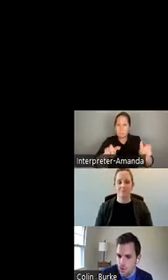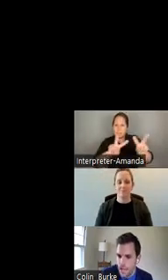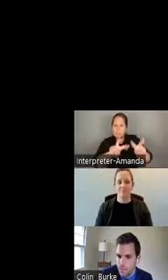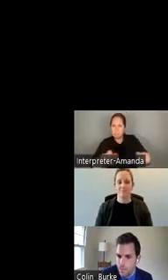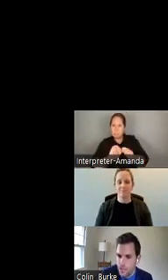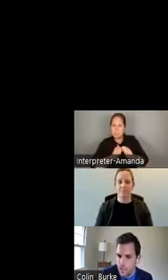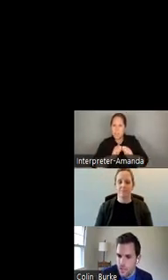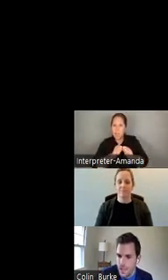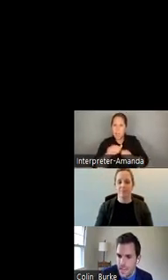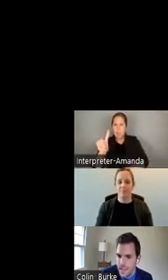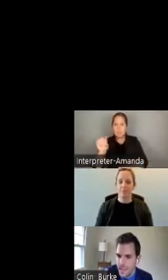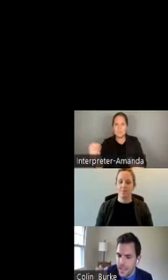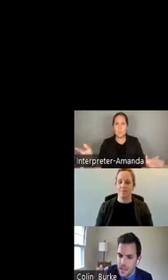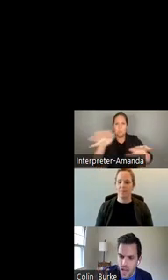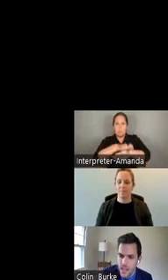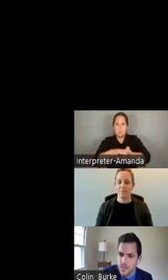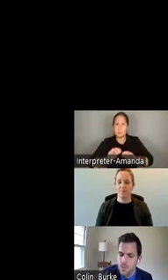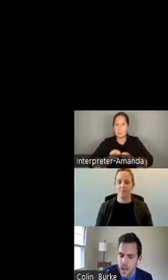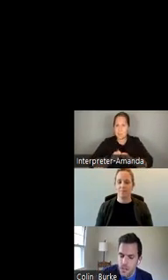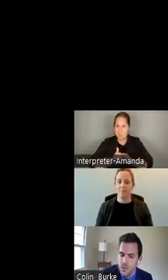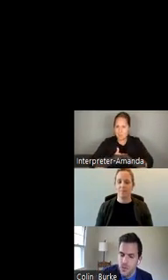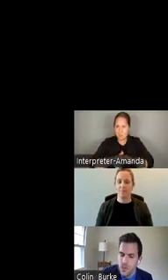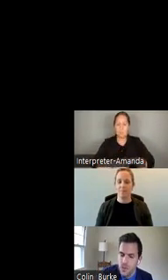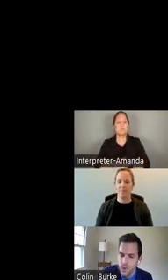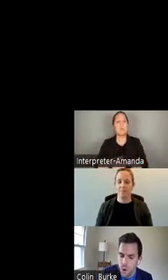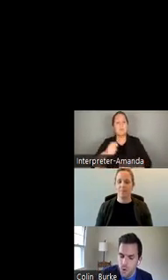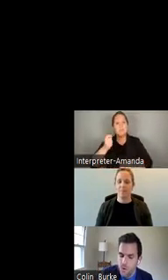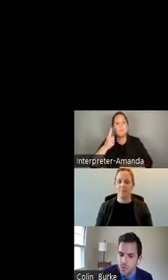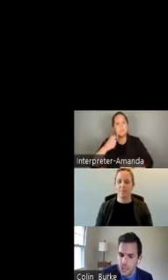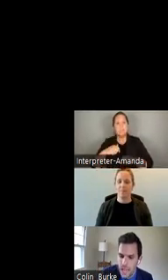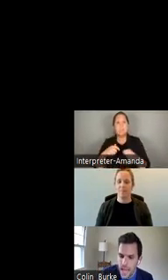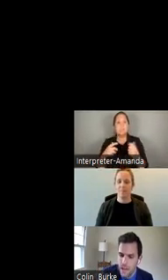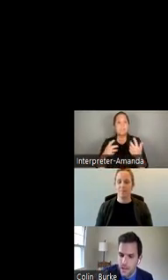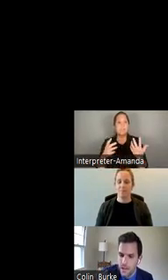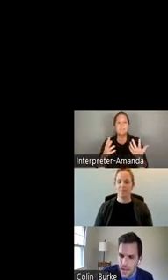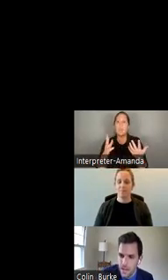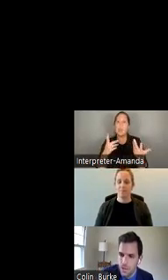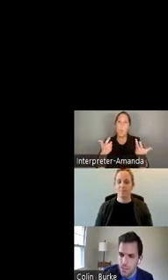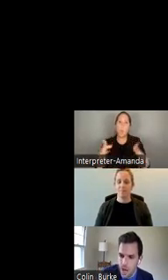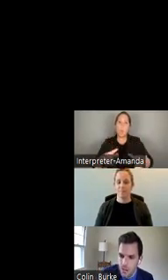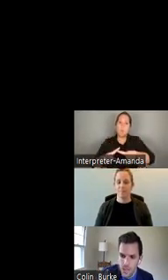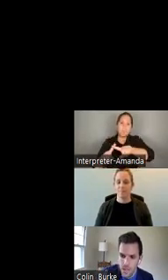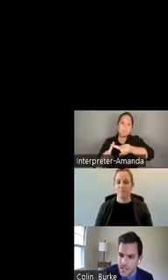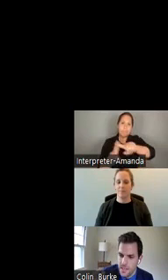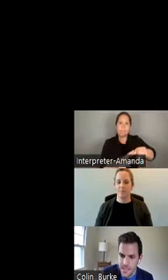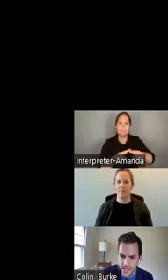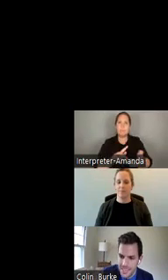overlap with each other again not not to over rely on the medical model and not to say that